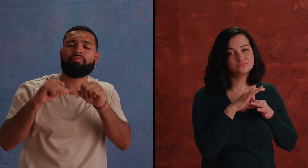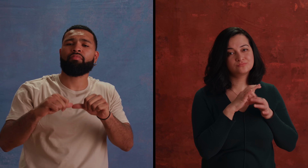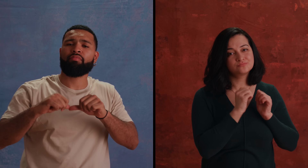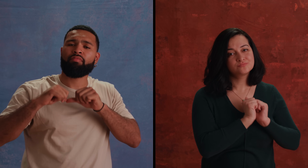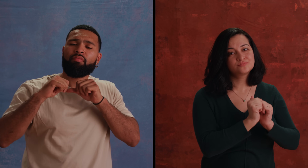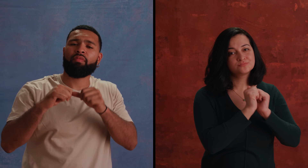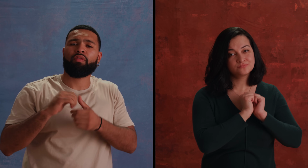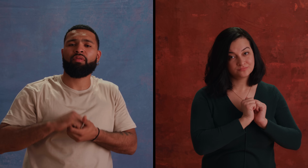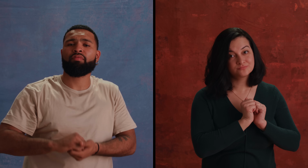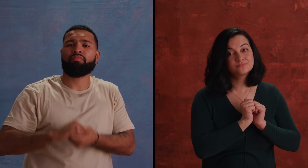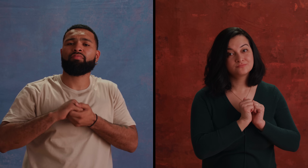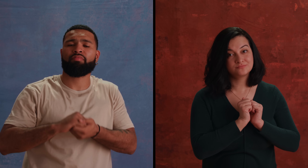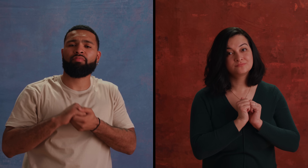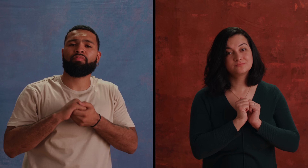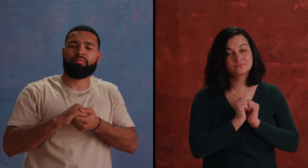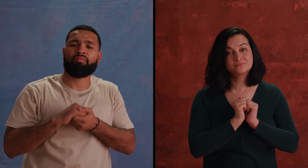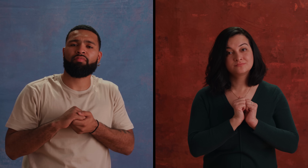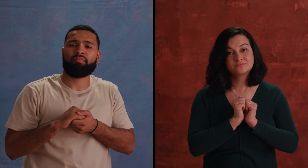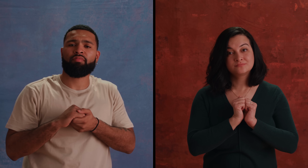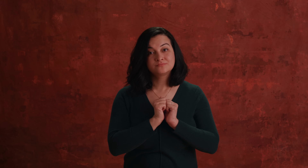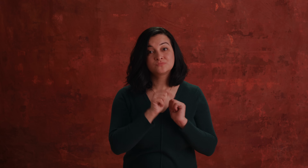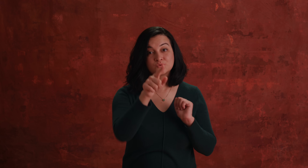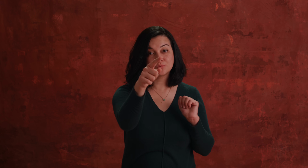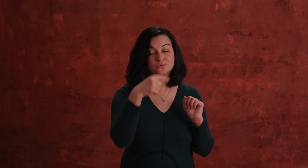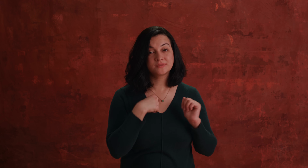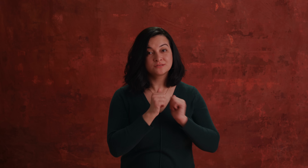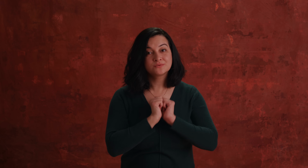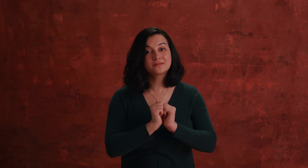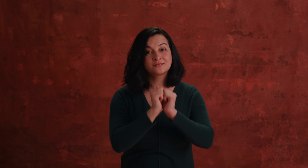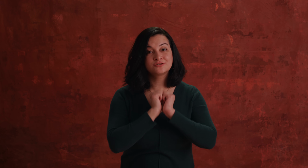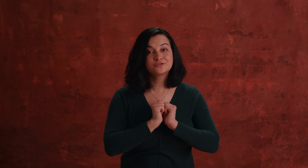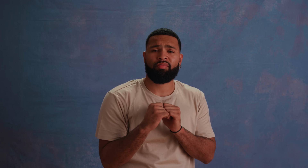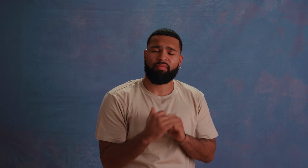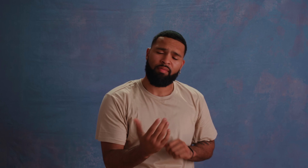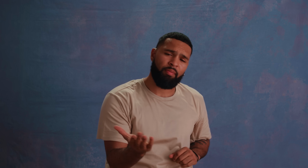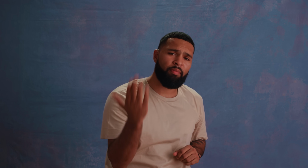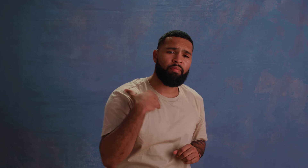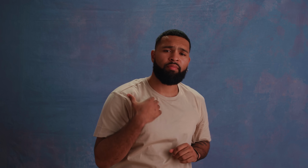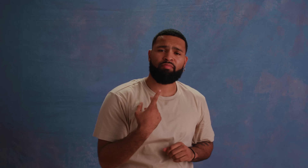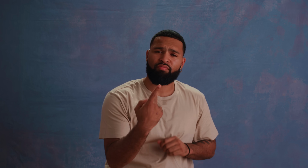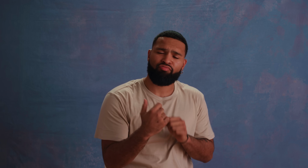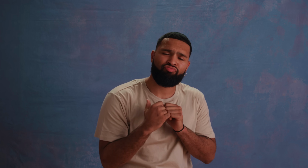if the world was ending you'd come over right? you'd come over, you'd come over,